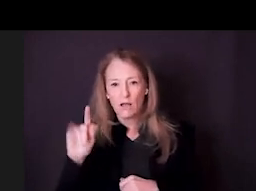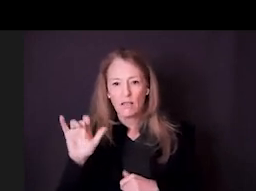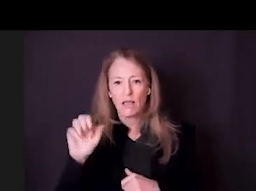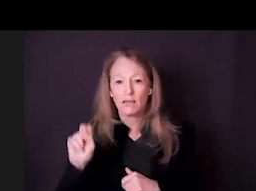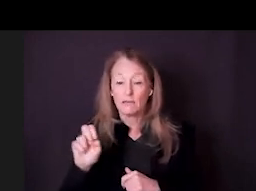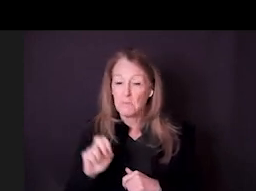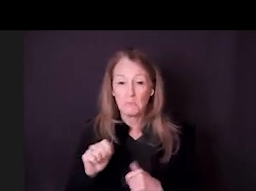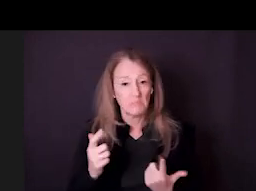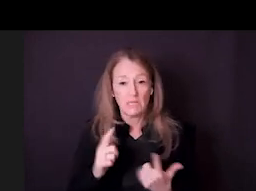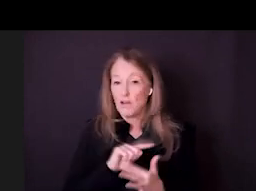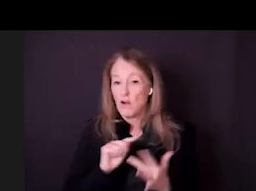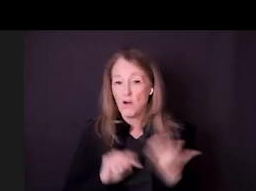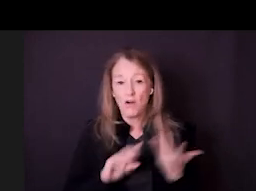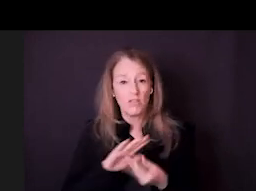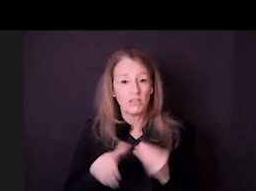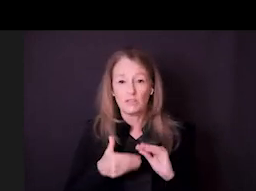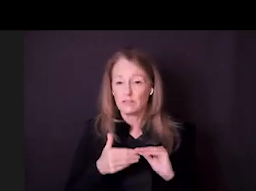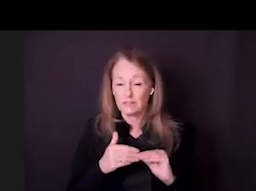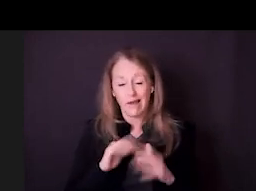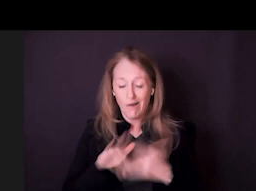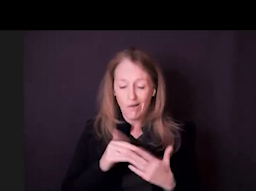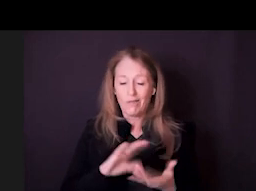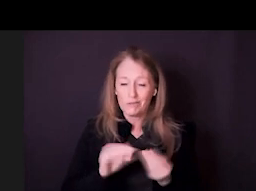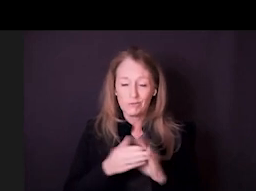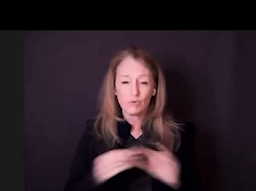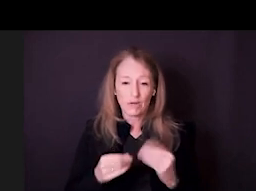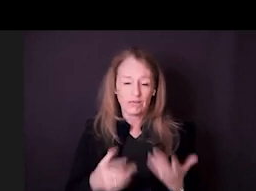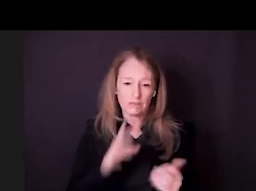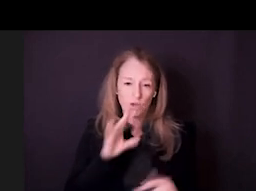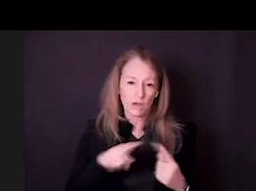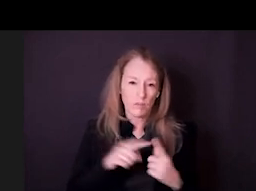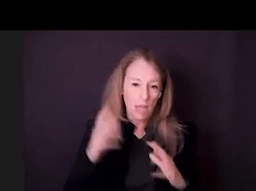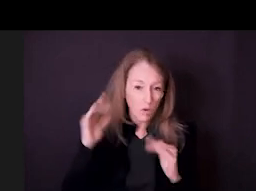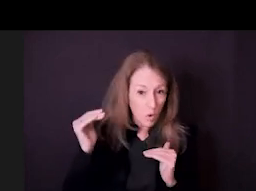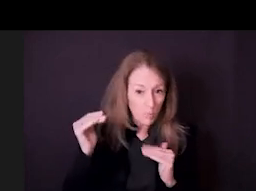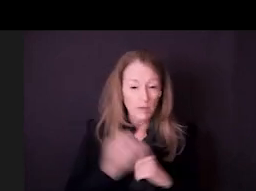HOPE. IT IS ABOUT RECOGNIZING THAT THE GIFT OF HOPE COMES IN